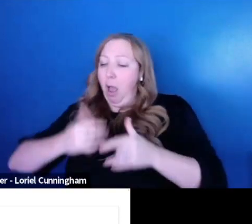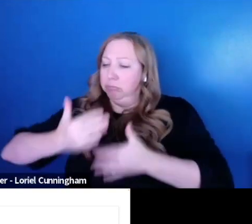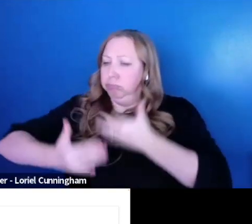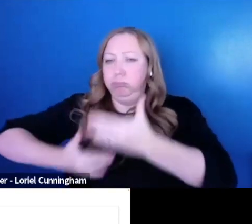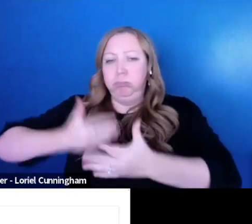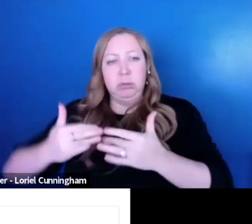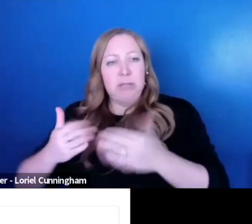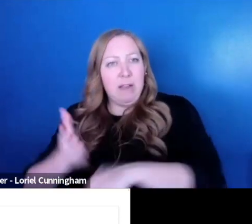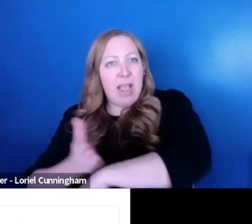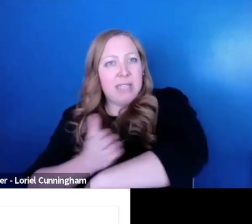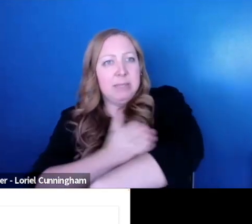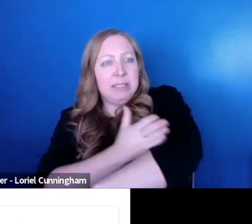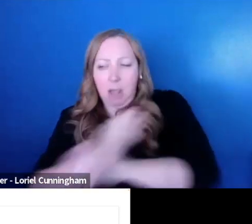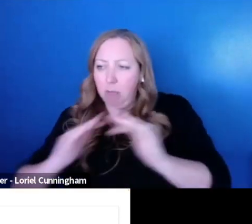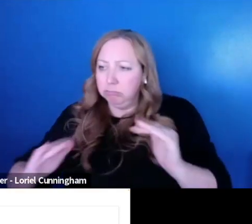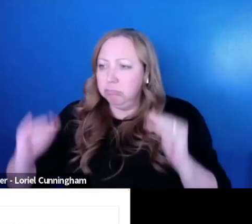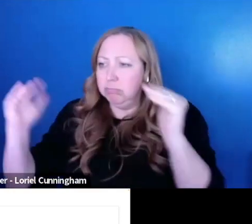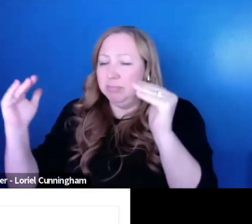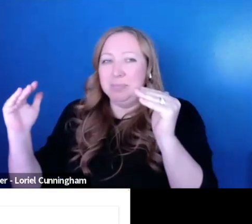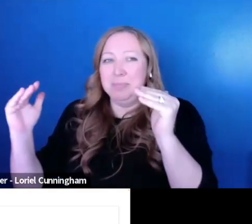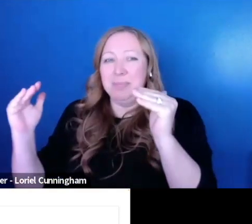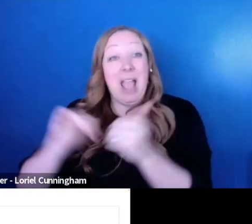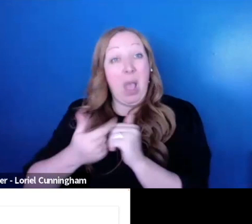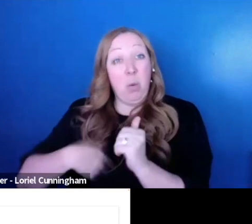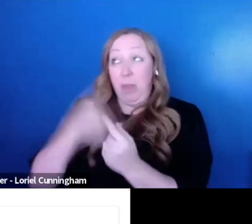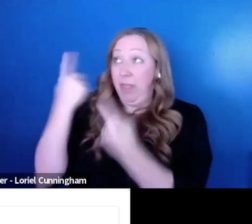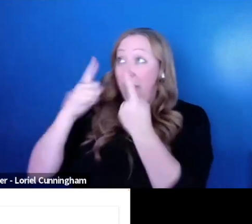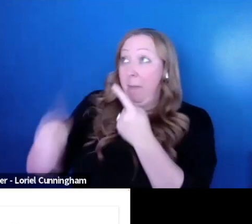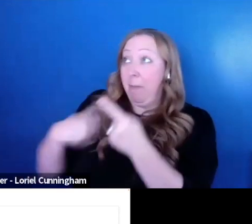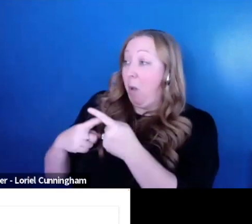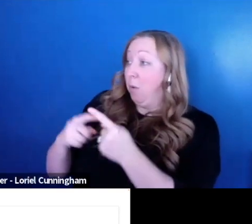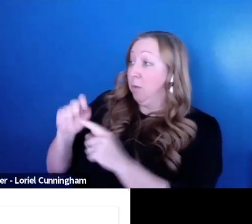think about race within science are intertwined. And